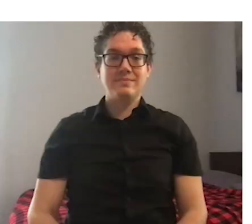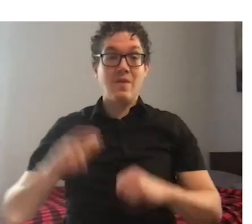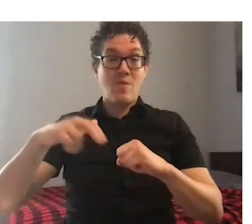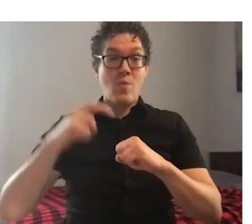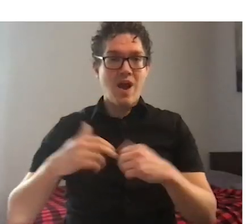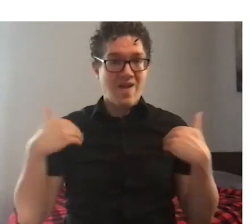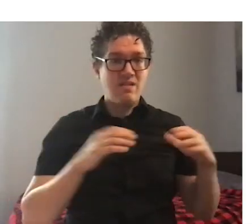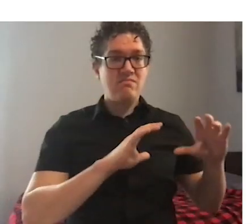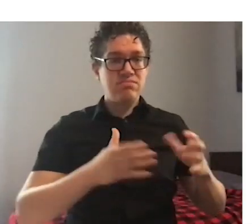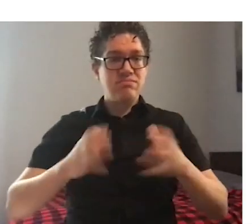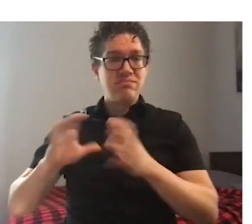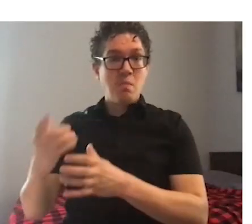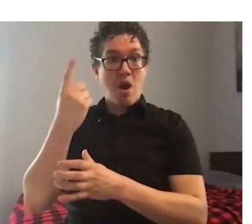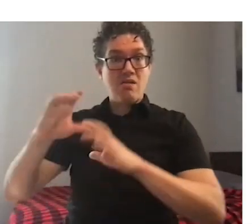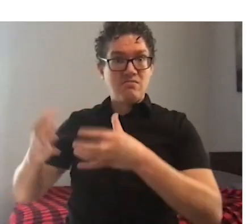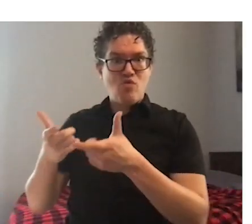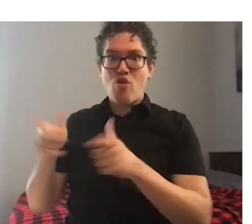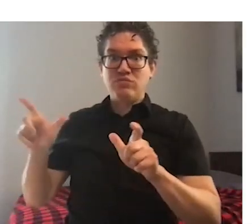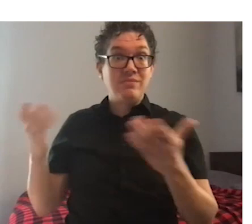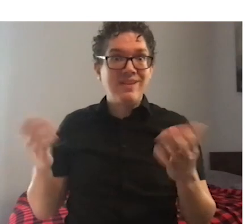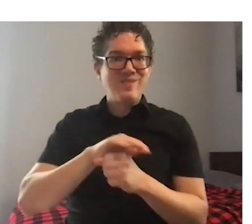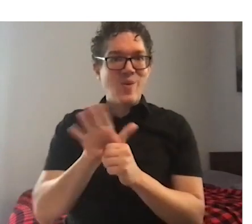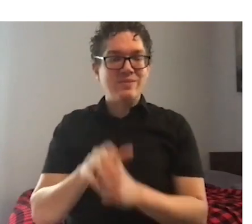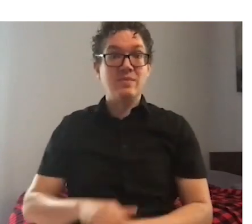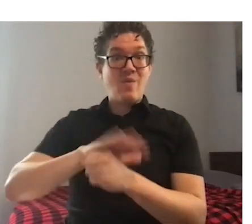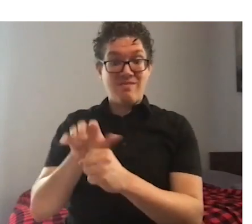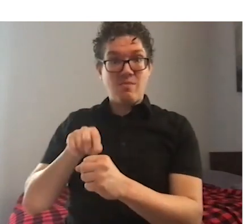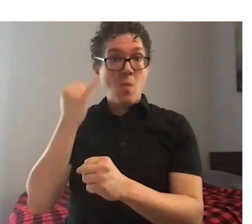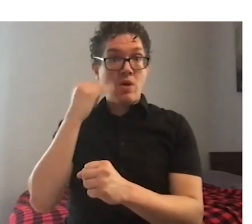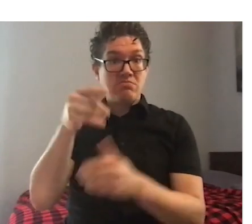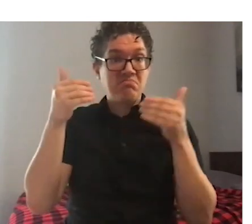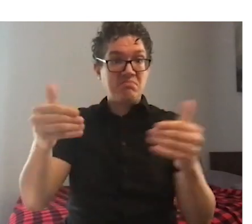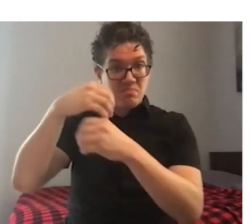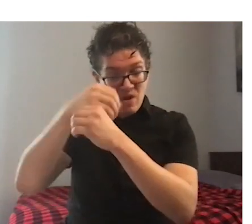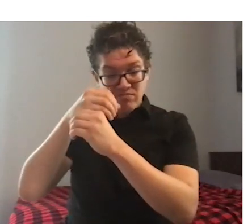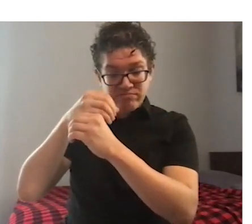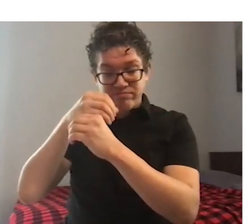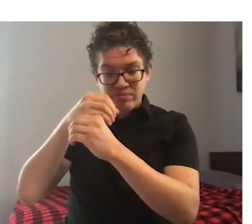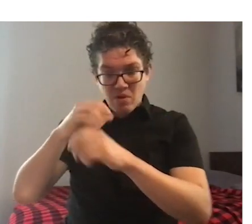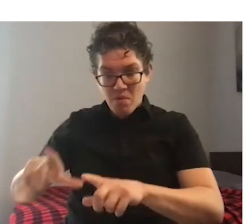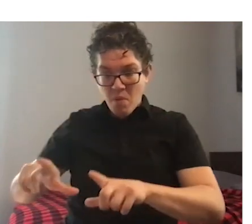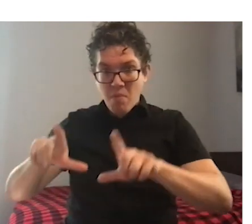Coronaviruses are a large group of viruses; they consist of a core of genetic material